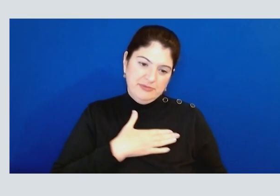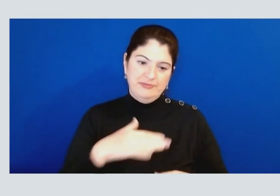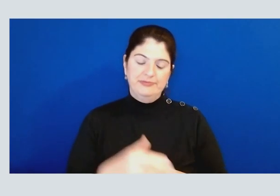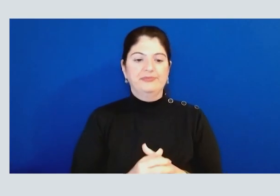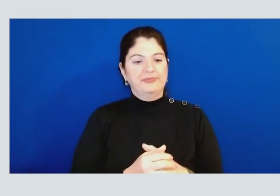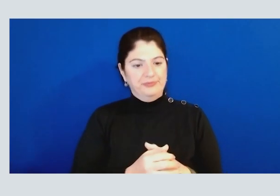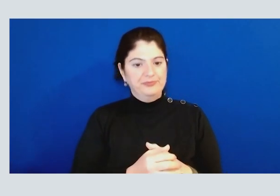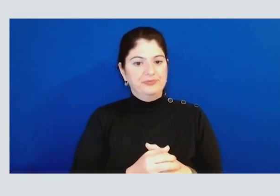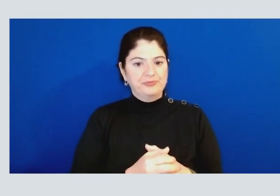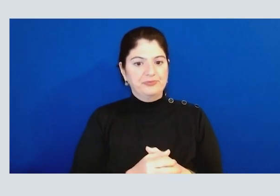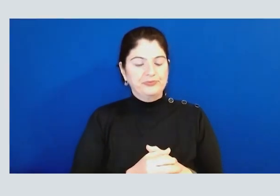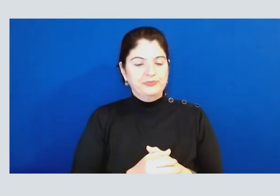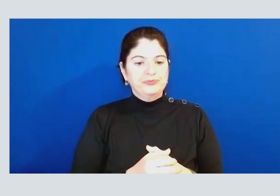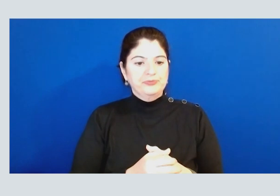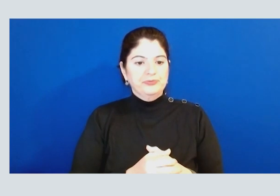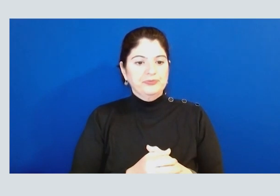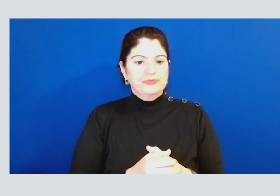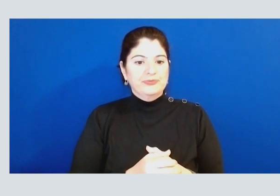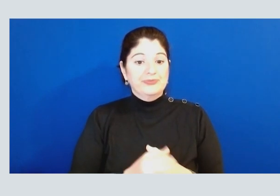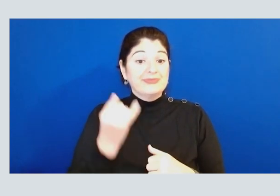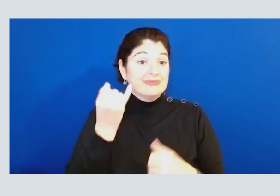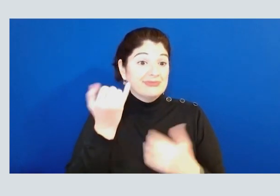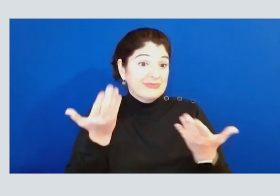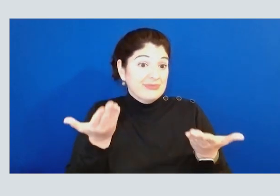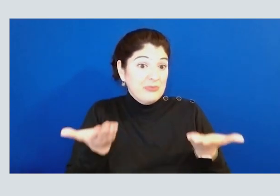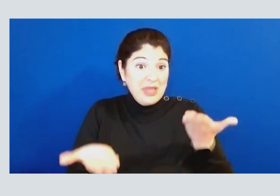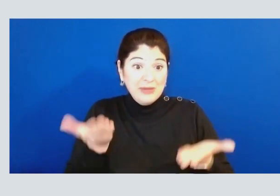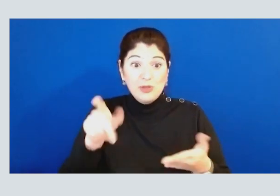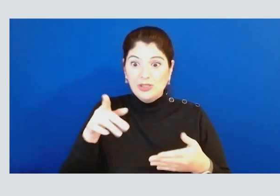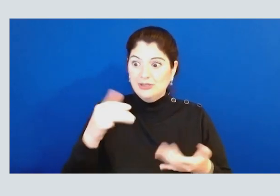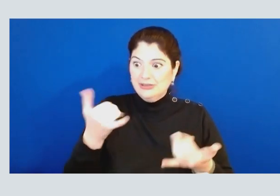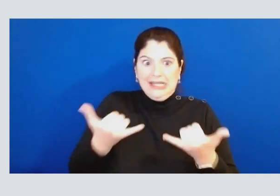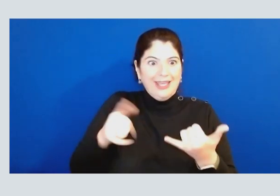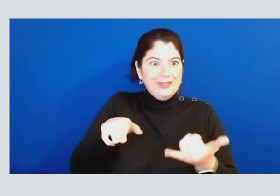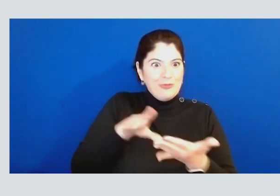Moreover, tell us if you learned anything during today's session, please.